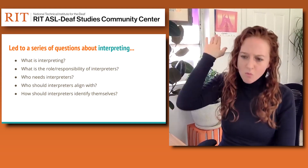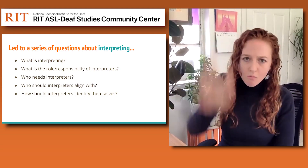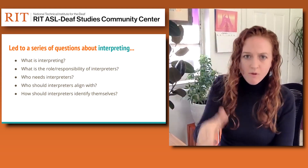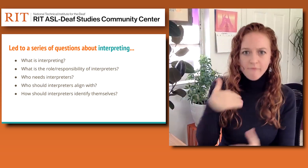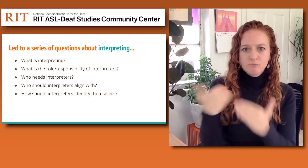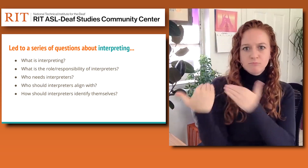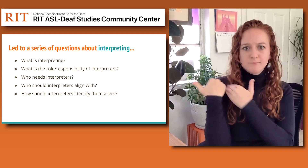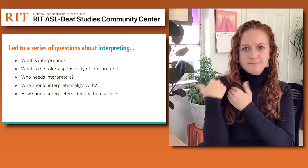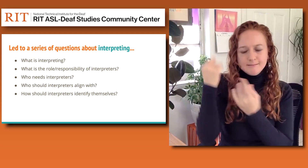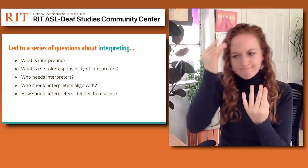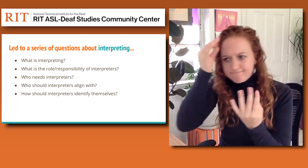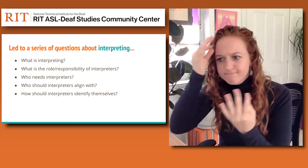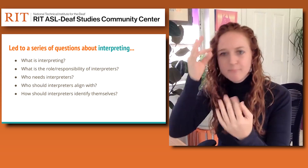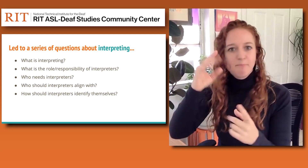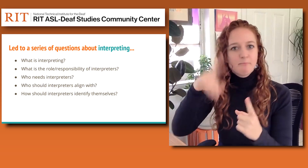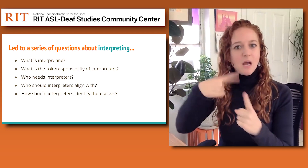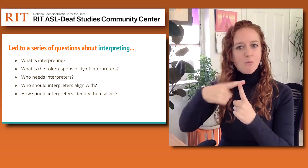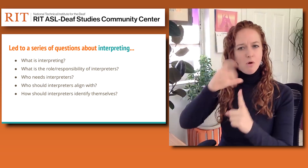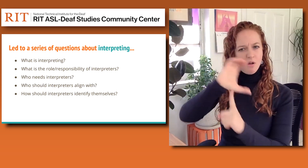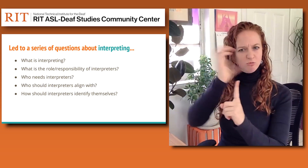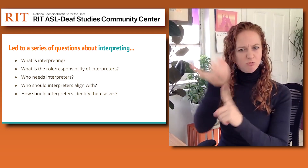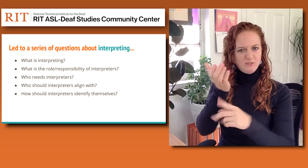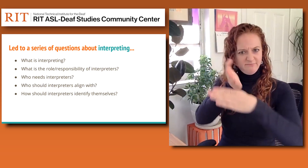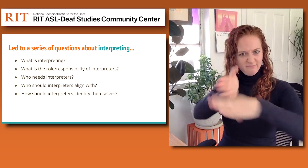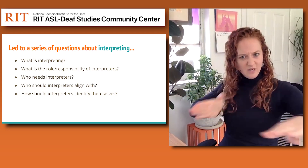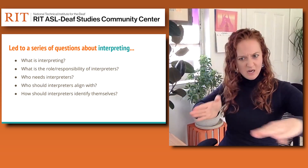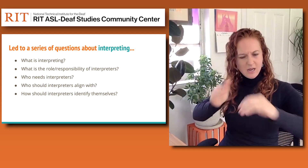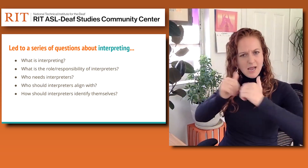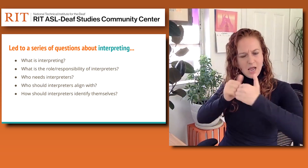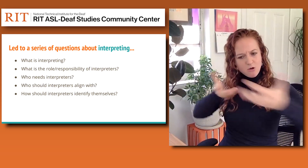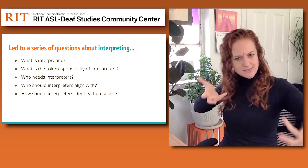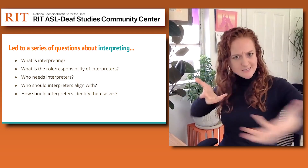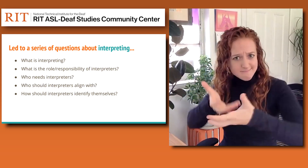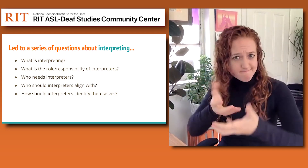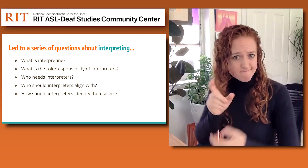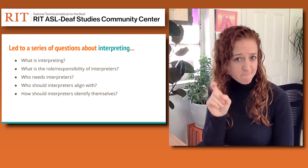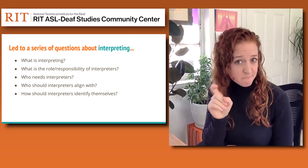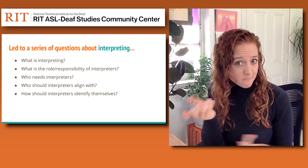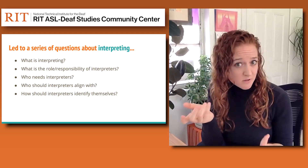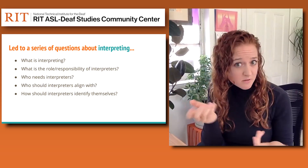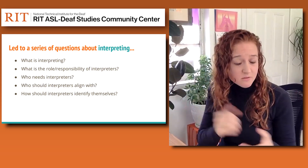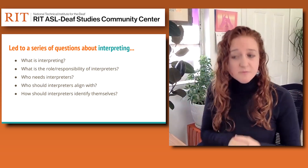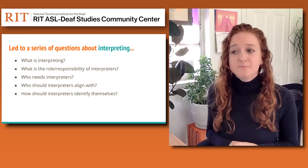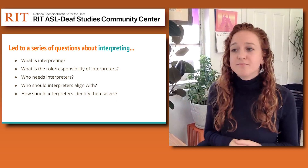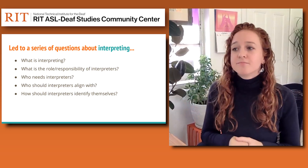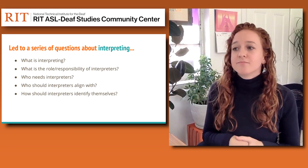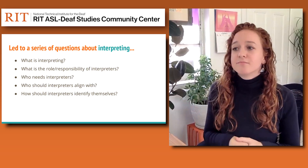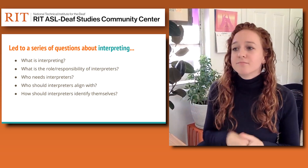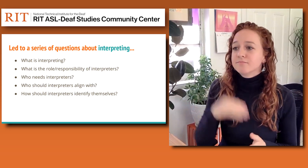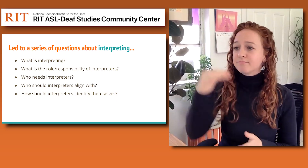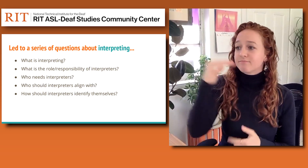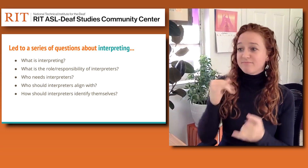or do they always have to be responsible, thinking about the cultural divide that they are trying to diminish?